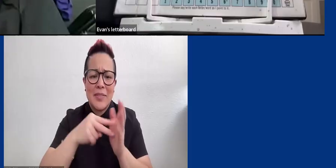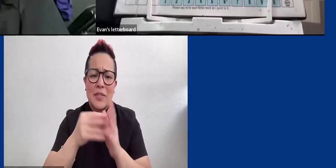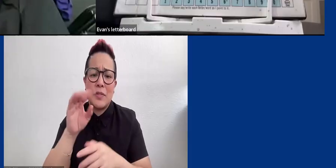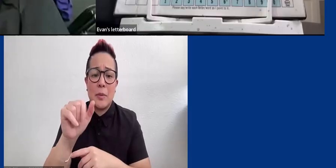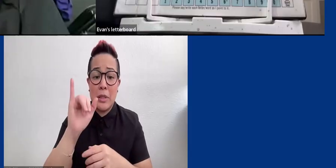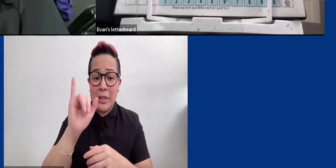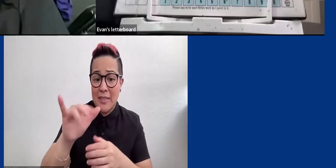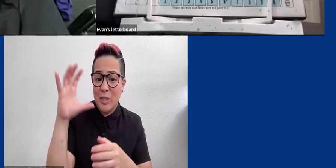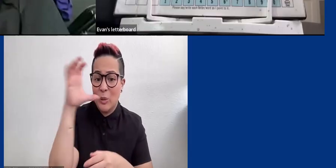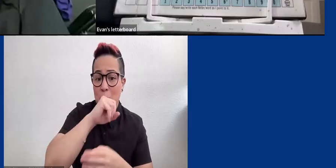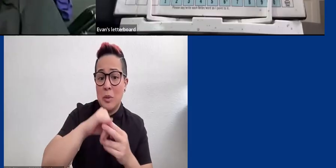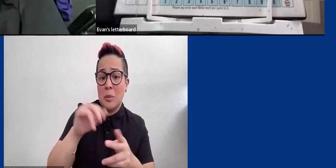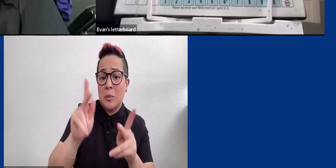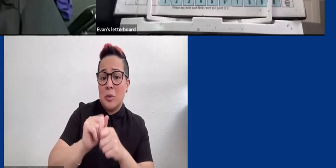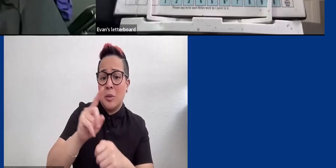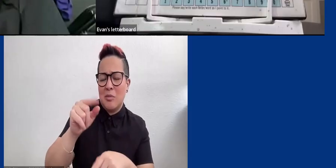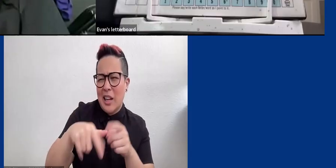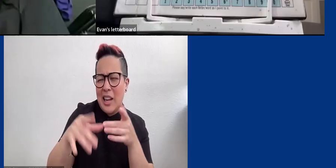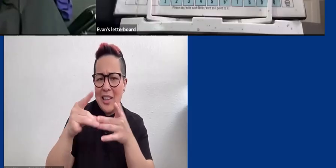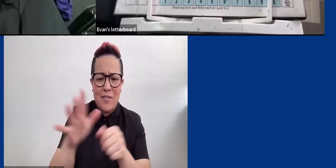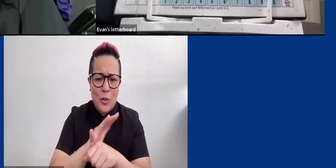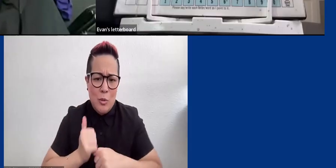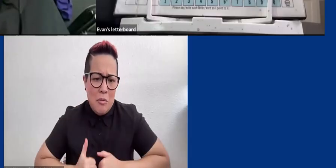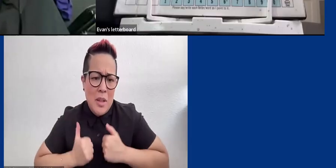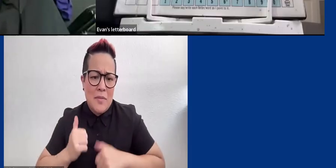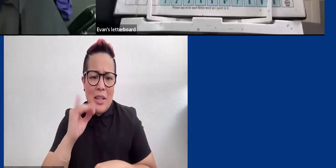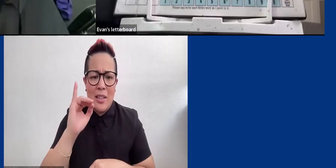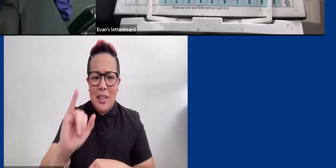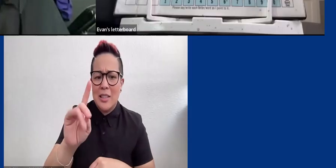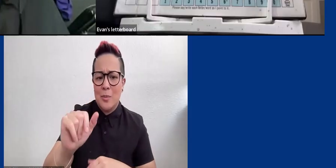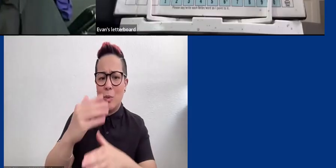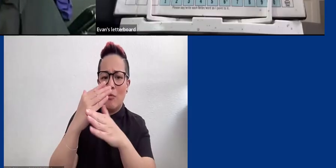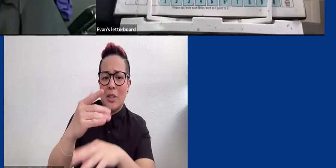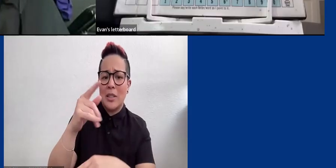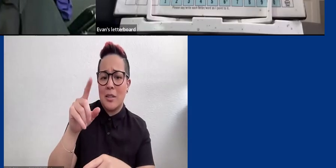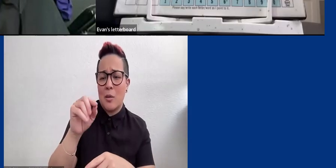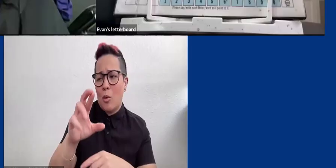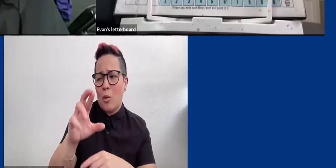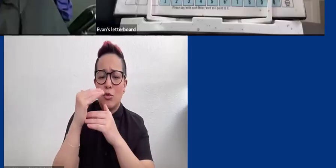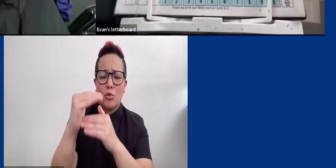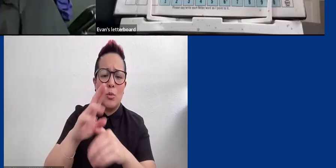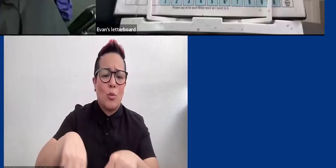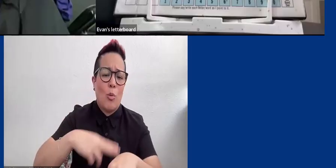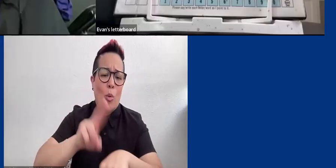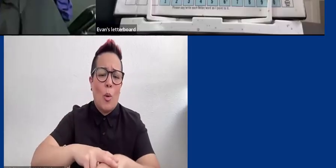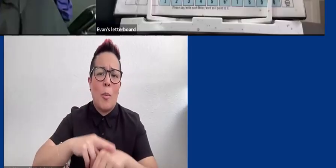or restricts normal achievement, and normal is defined as, quote, relating to or characterized